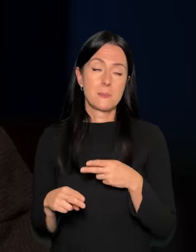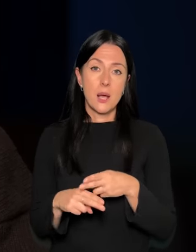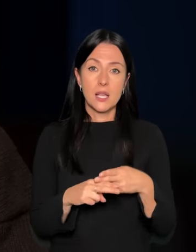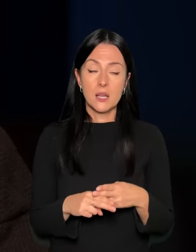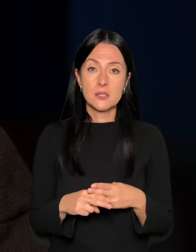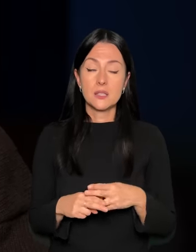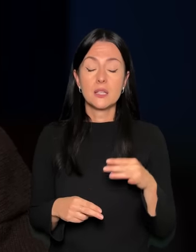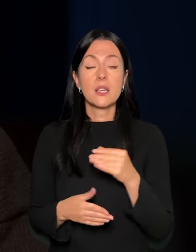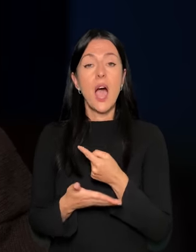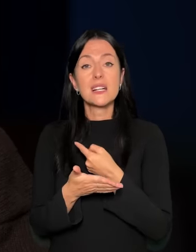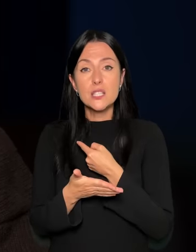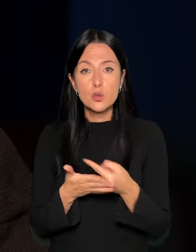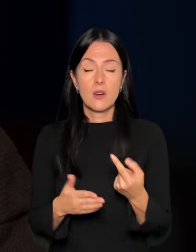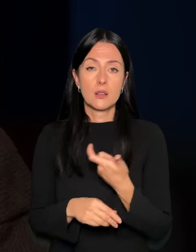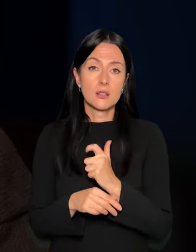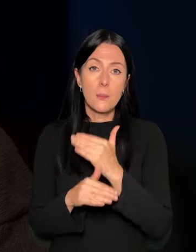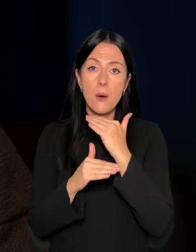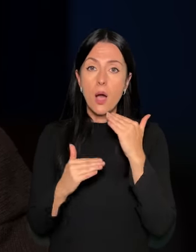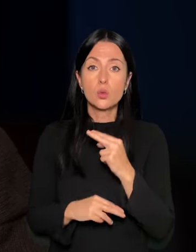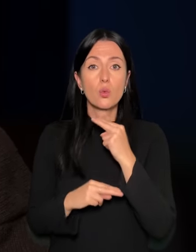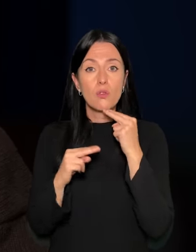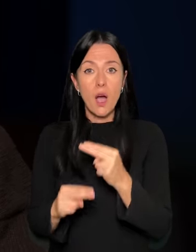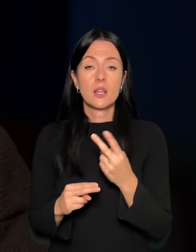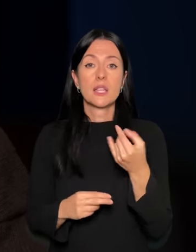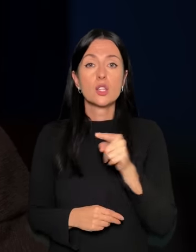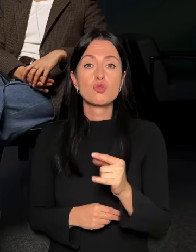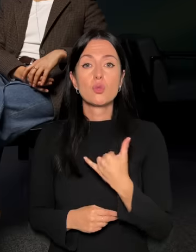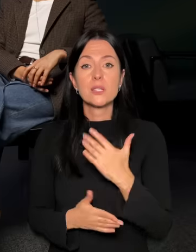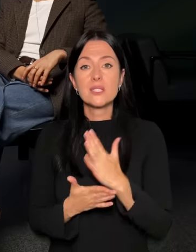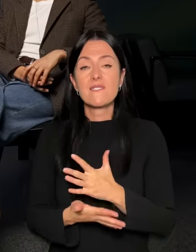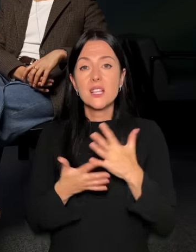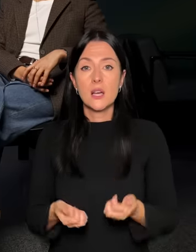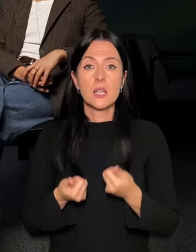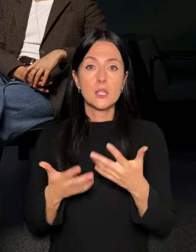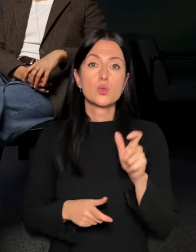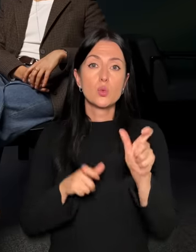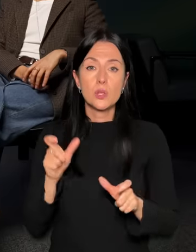and focus so much attention on the fact that we have a large number of people